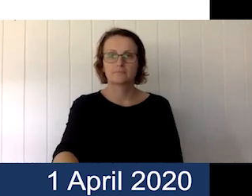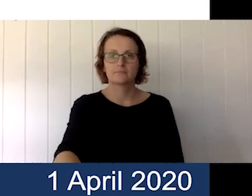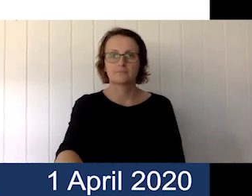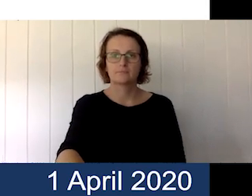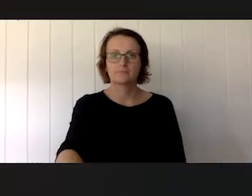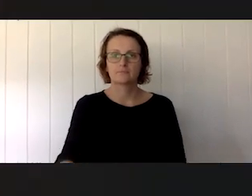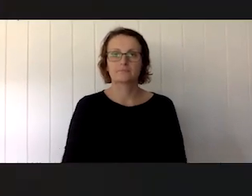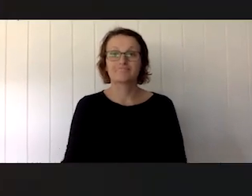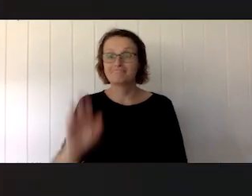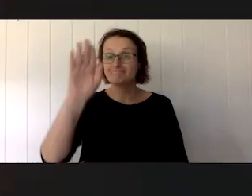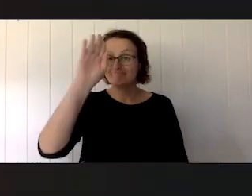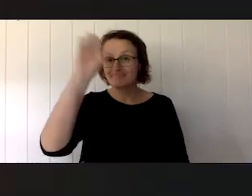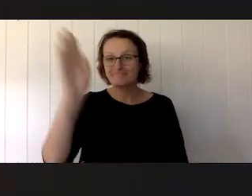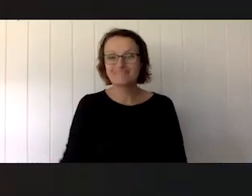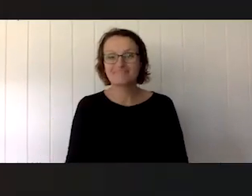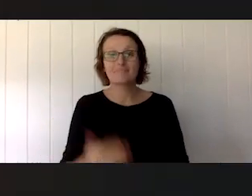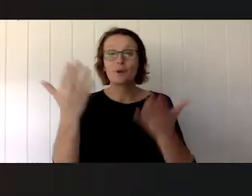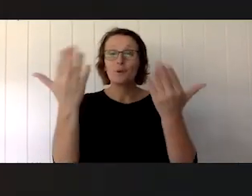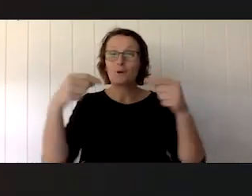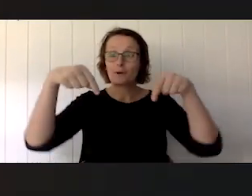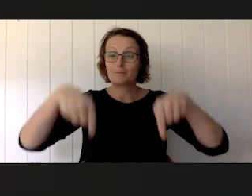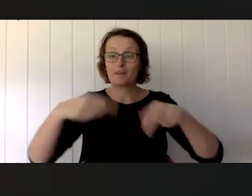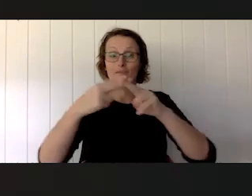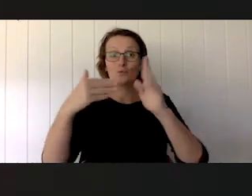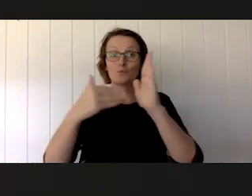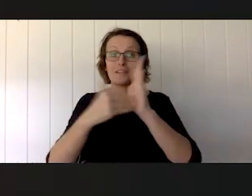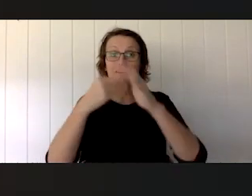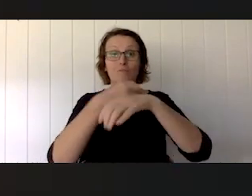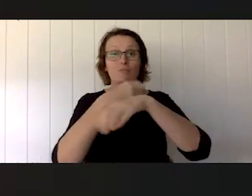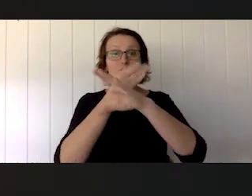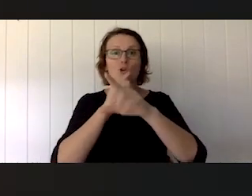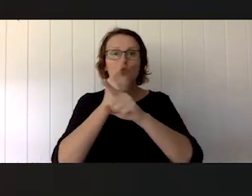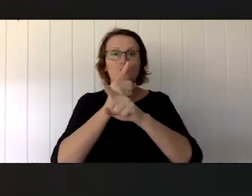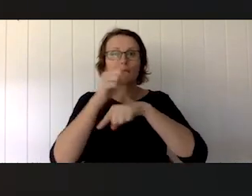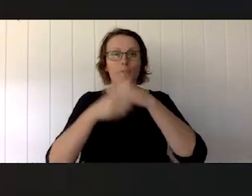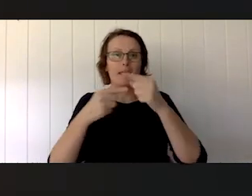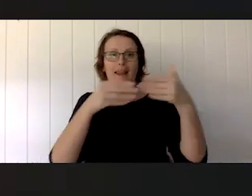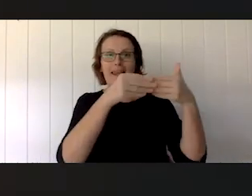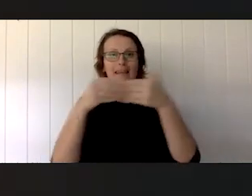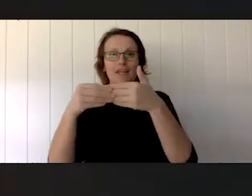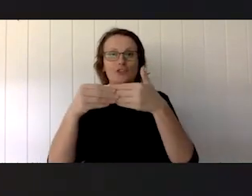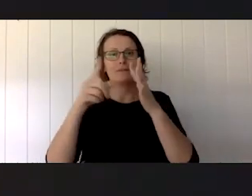Hello, everyone, and welcome to today's webinar, Leadership In Crisis. My name is Kevin, and I'll be your